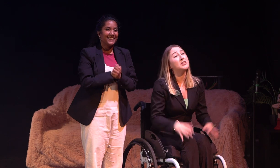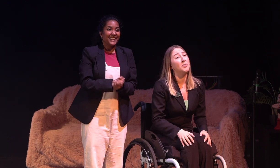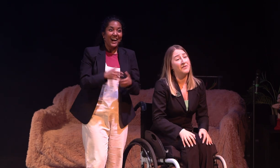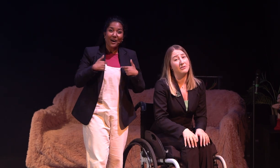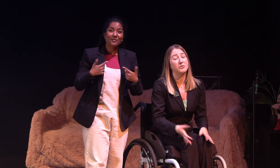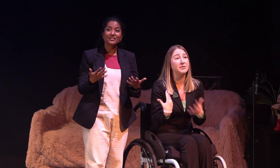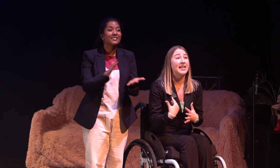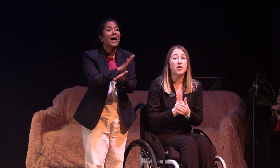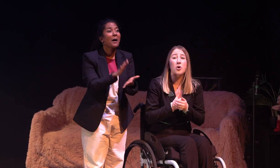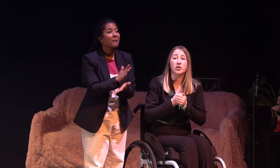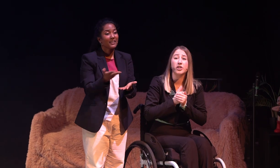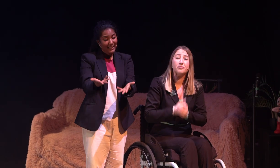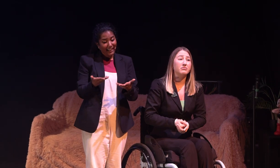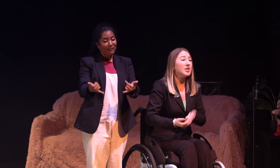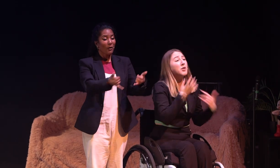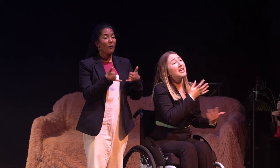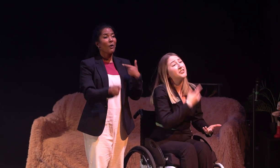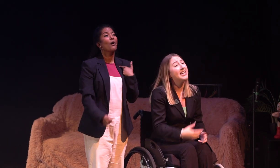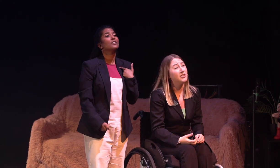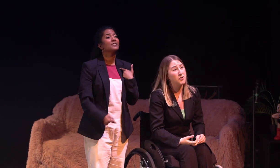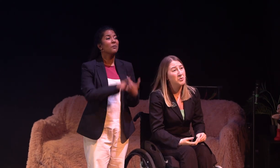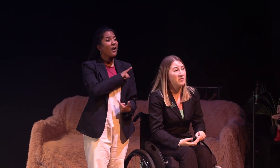floating. I was made up when I found out I was getting the award cos the past three